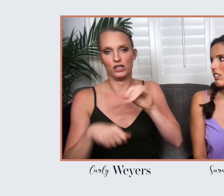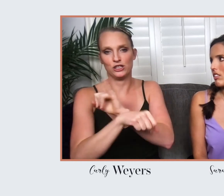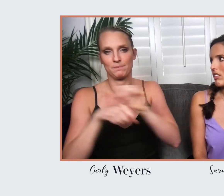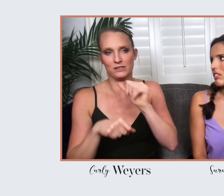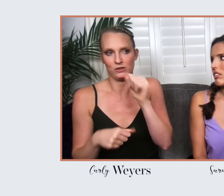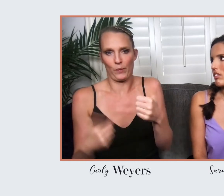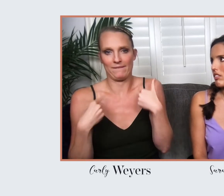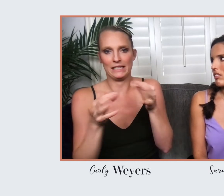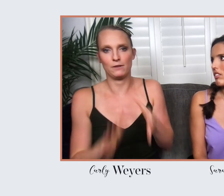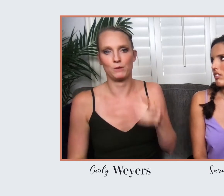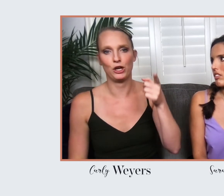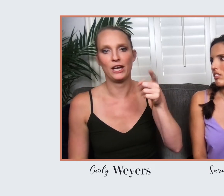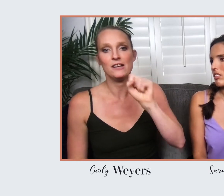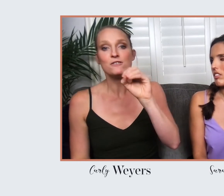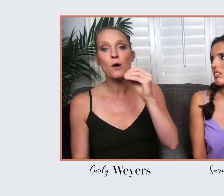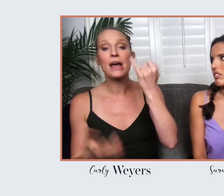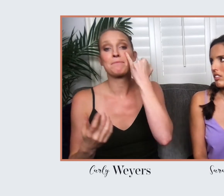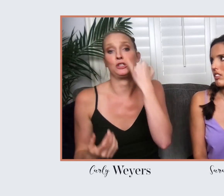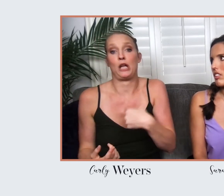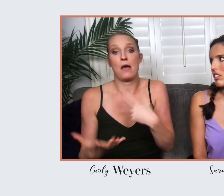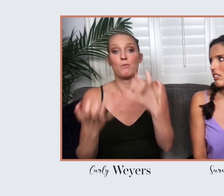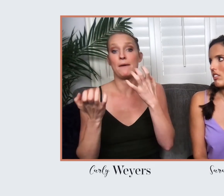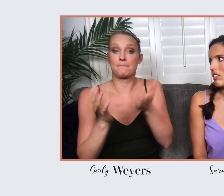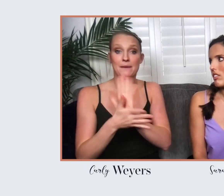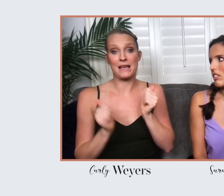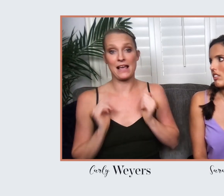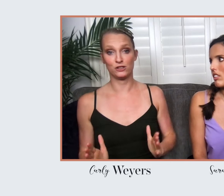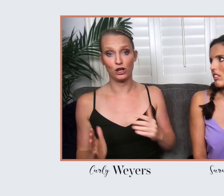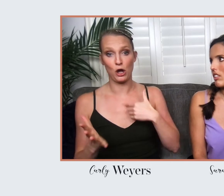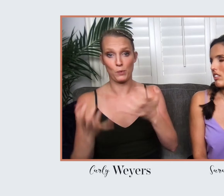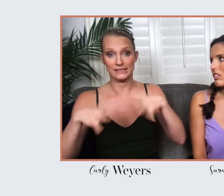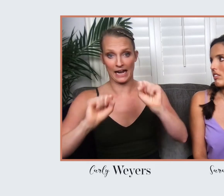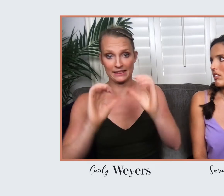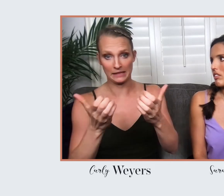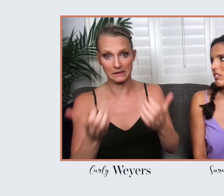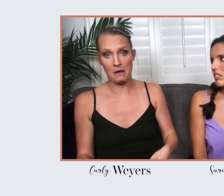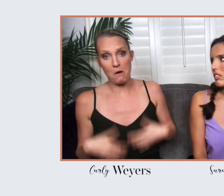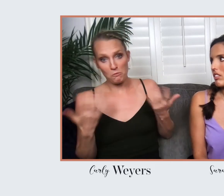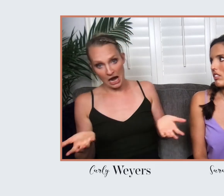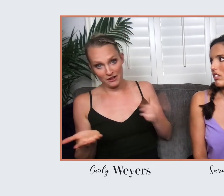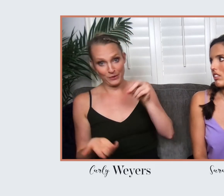entertainment industry, they don't have interpreters. So if I wanted to become an actor or an actress and I wanted to take the class, well,